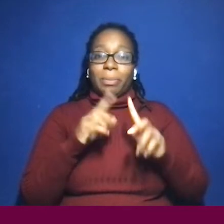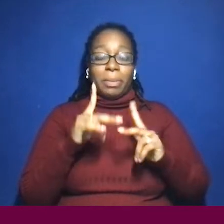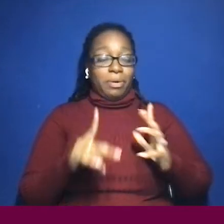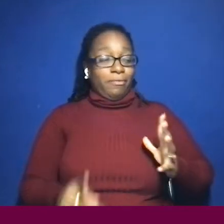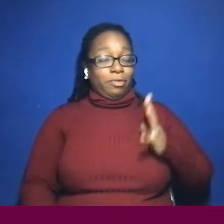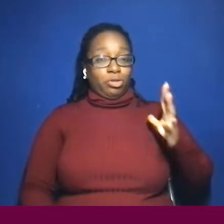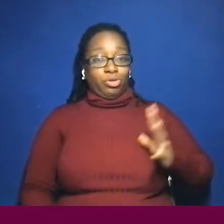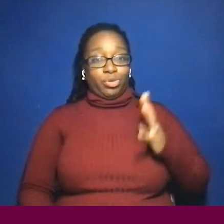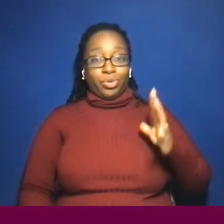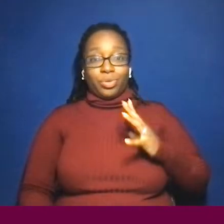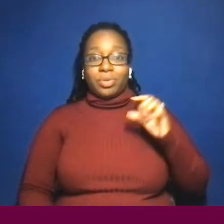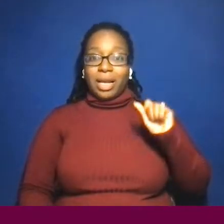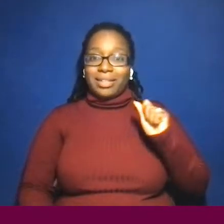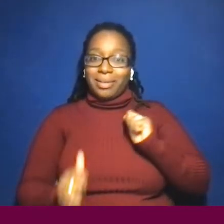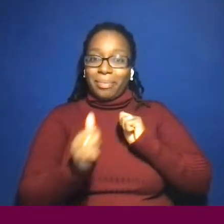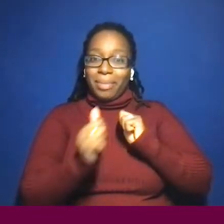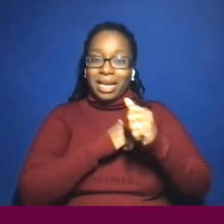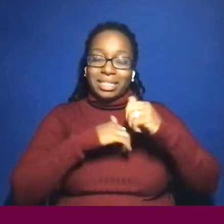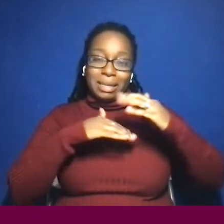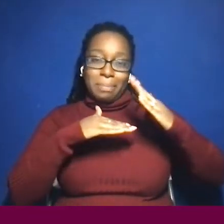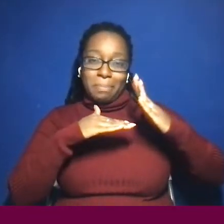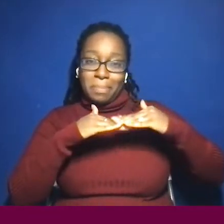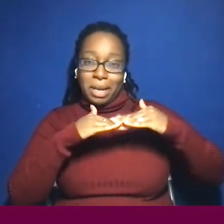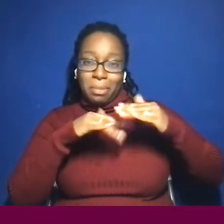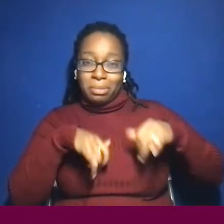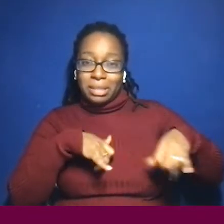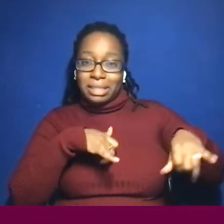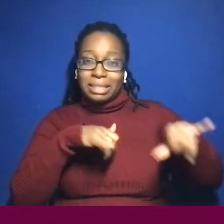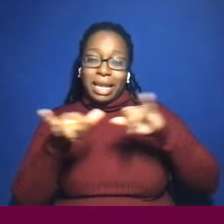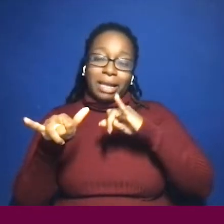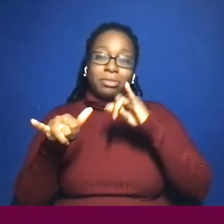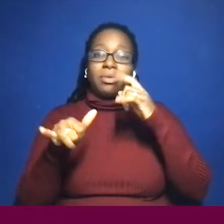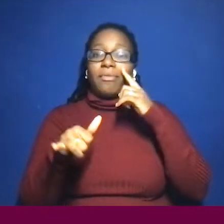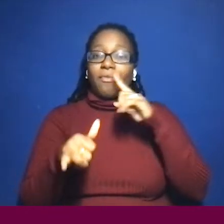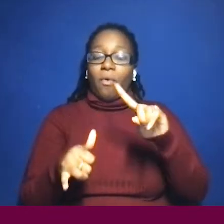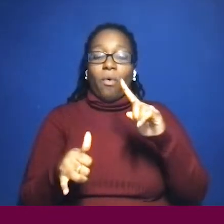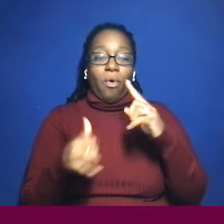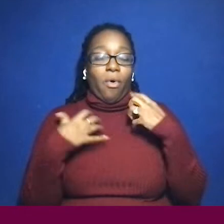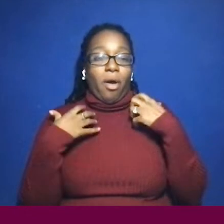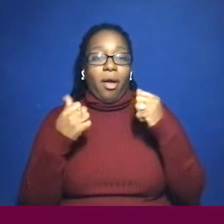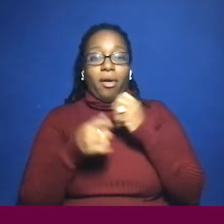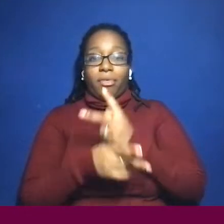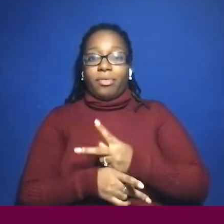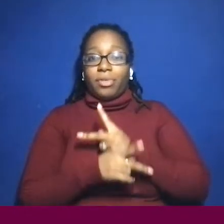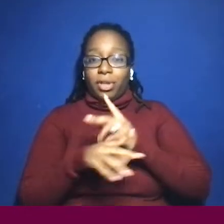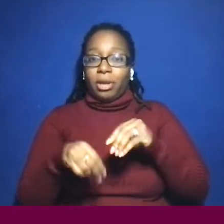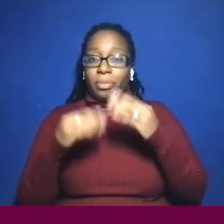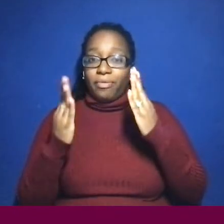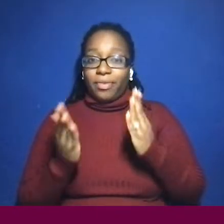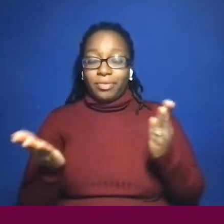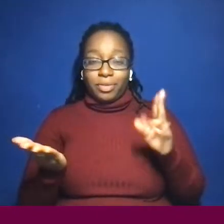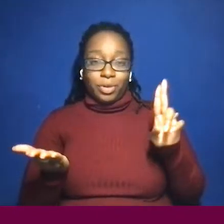pass this minimum standards of preparedness for healthcare providers in the US as one